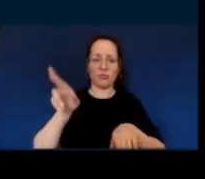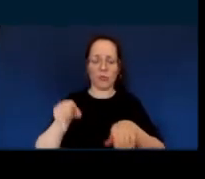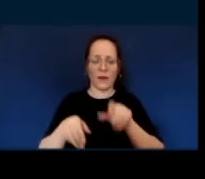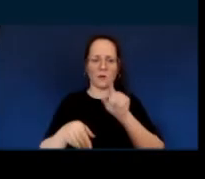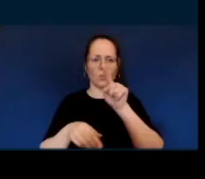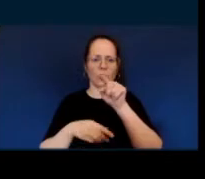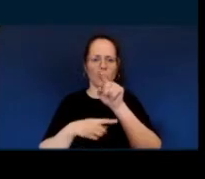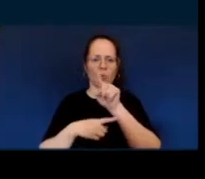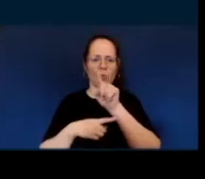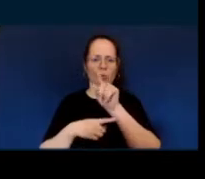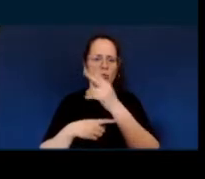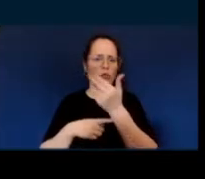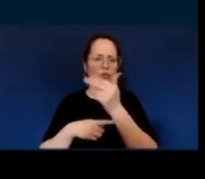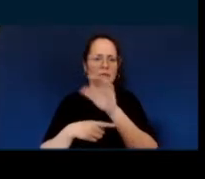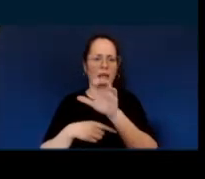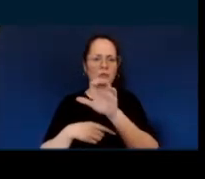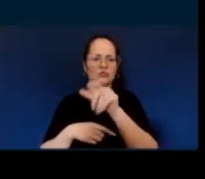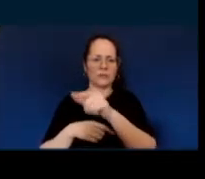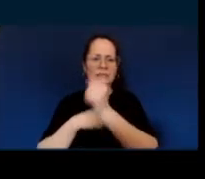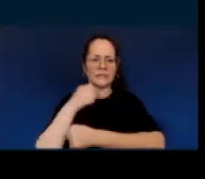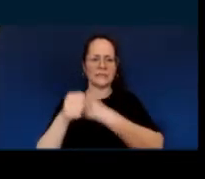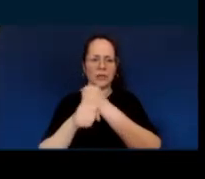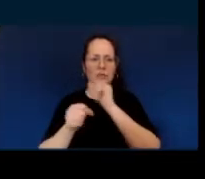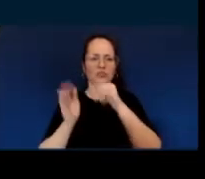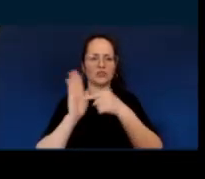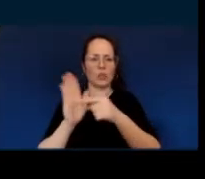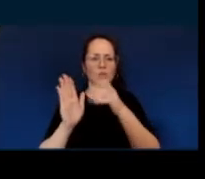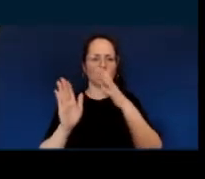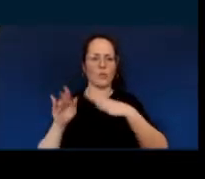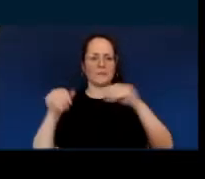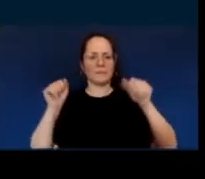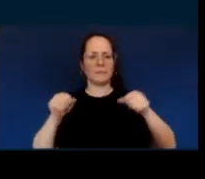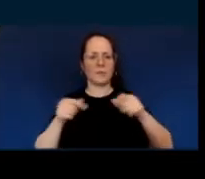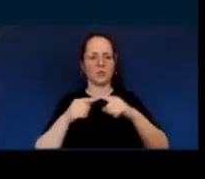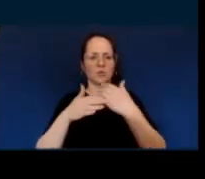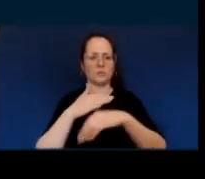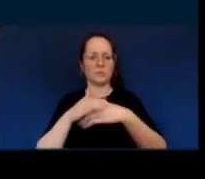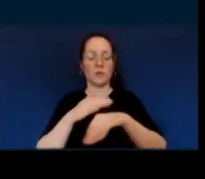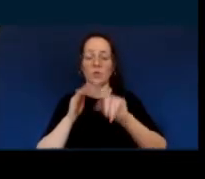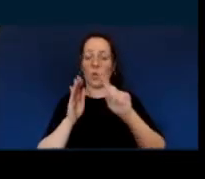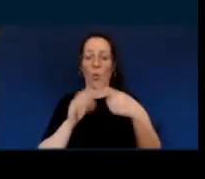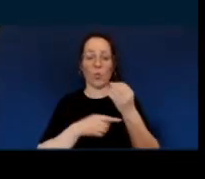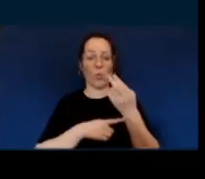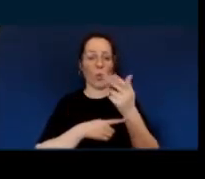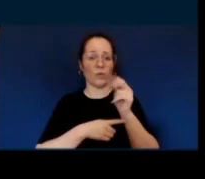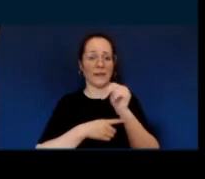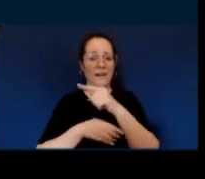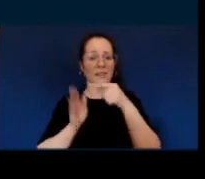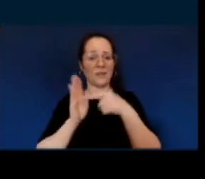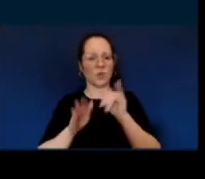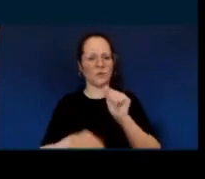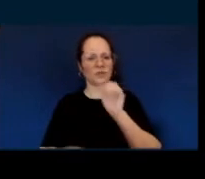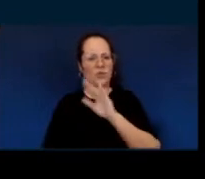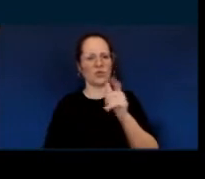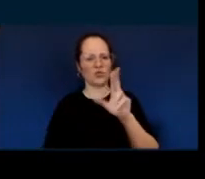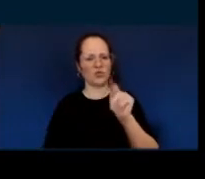IMPORTANCE OF A REPRODUCTIVE CAPACITY, IN FACT ONLY ORGAN SHOWN WAS HER UTERROUS. IF YOU ARE CURIOUS, ABOUT THE